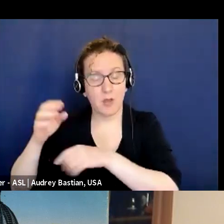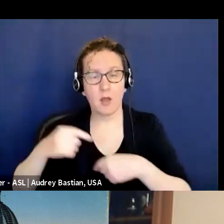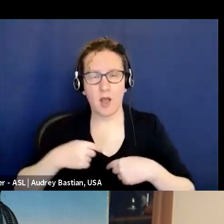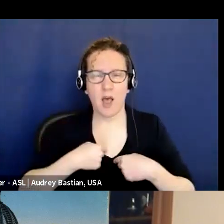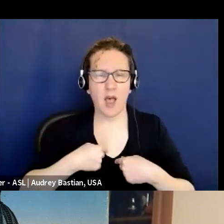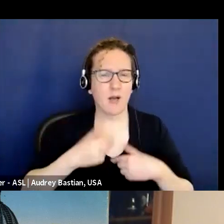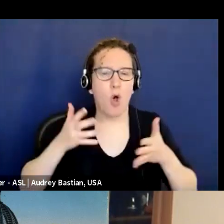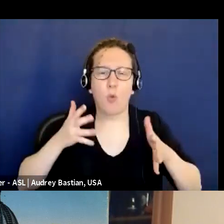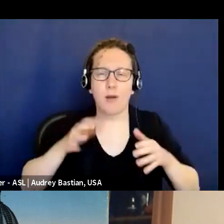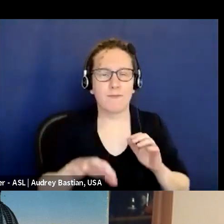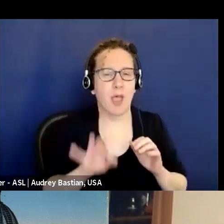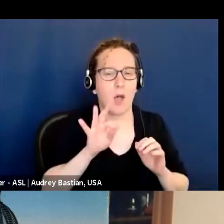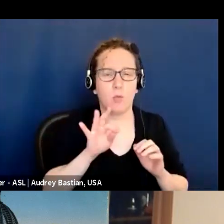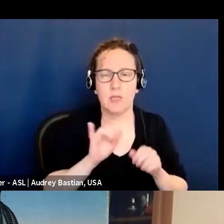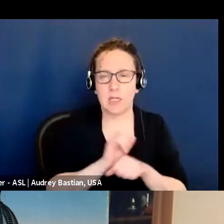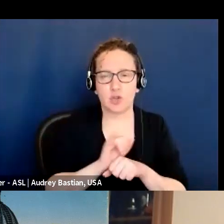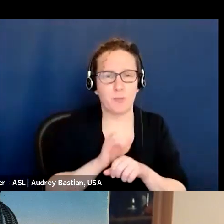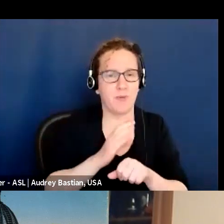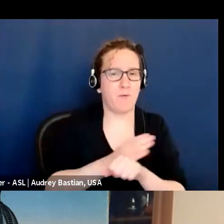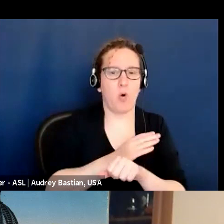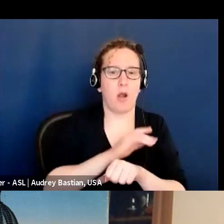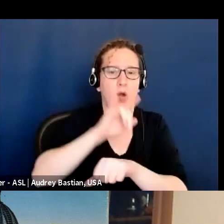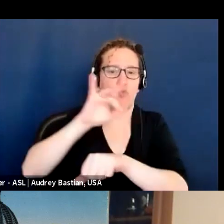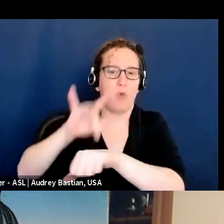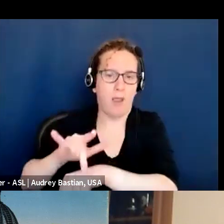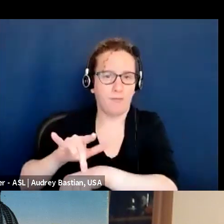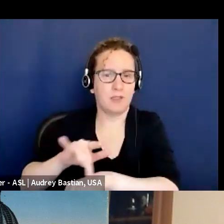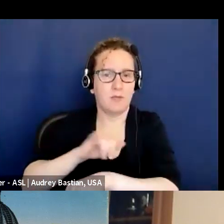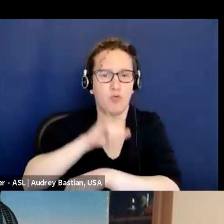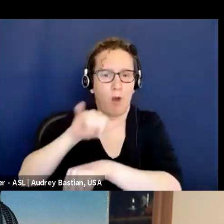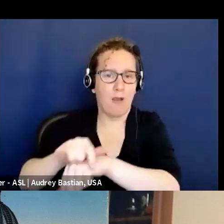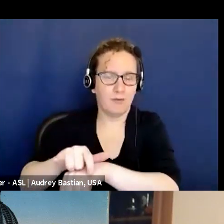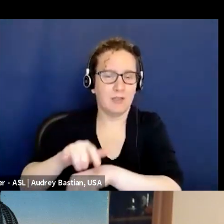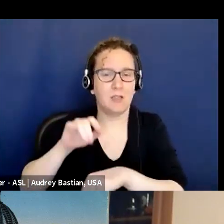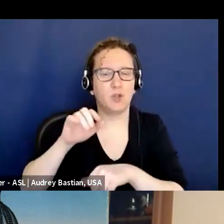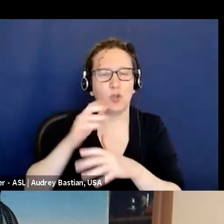an internship before I made it to Germany. So I was able to get housing through my internship.